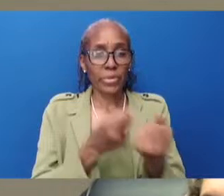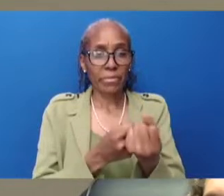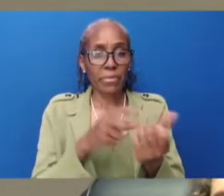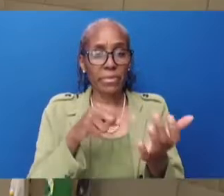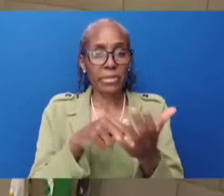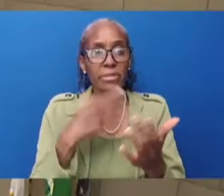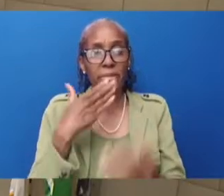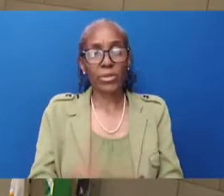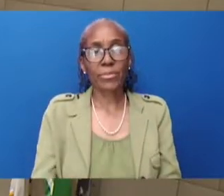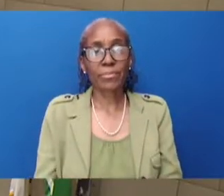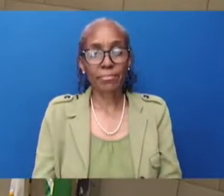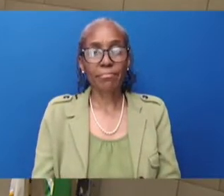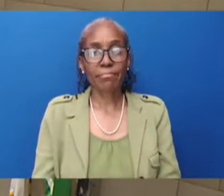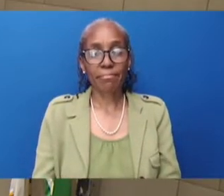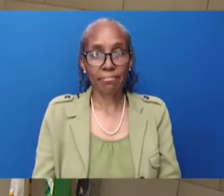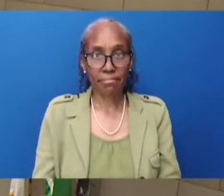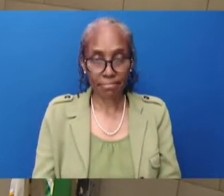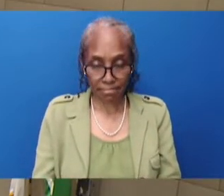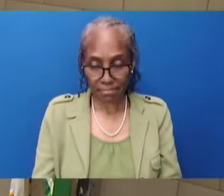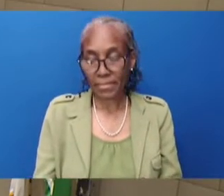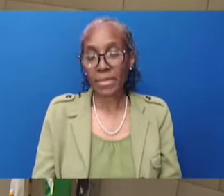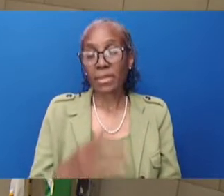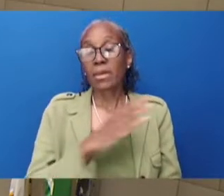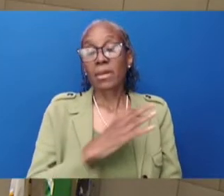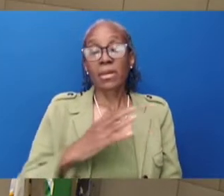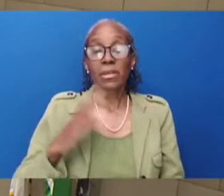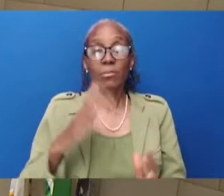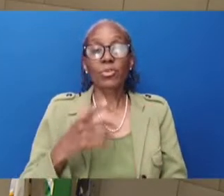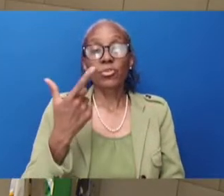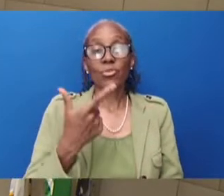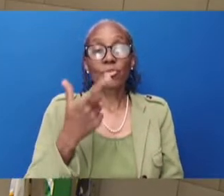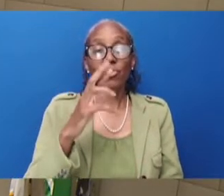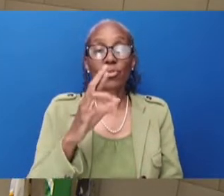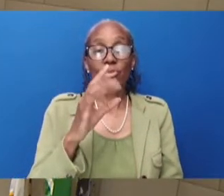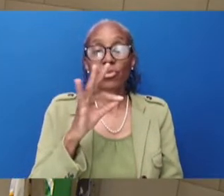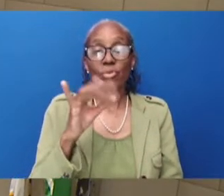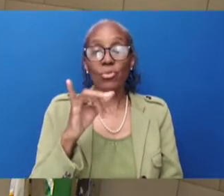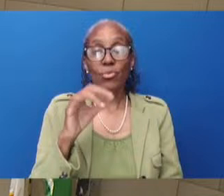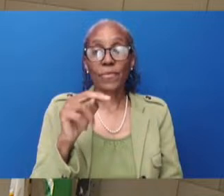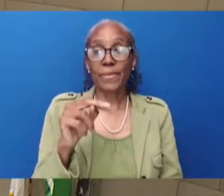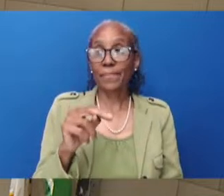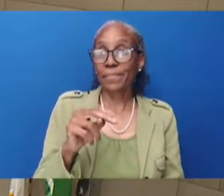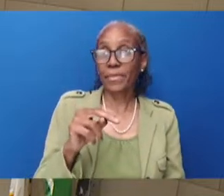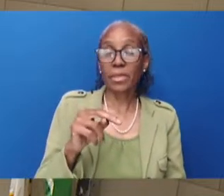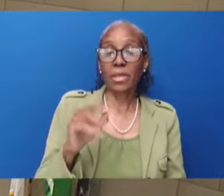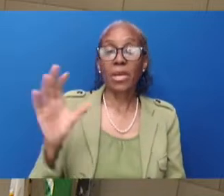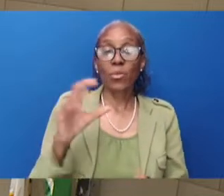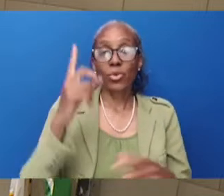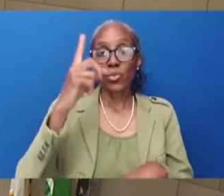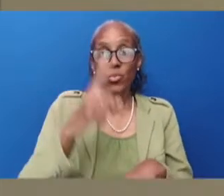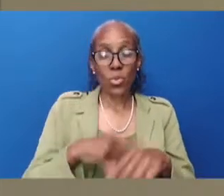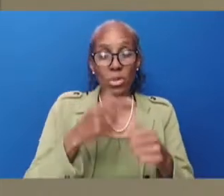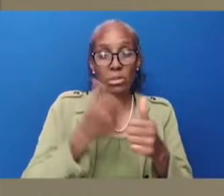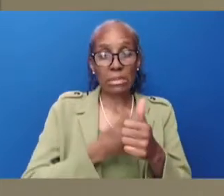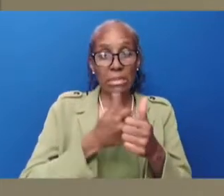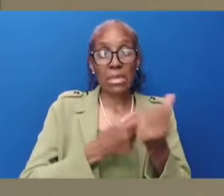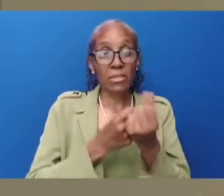AND I FULLY SUPPORT THIS. THANK YOU.